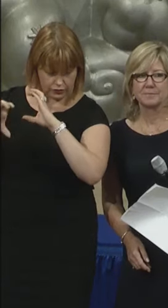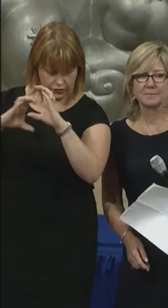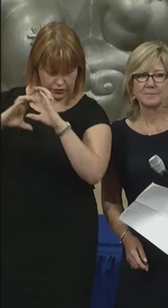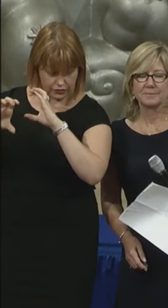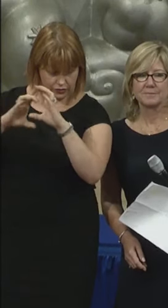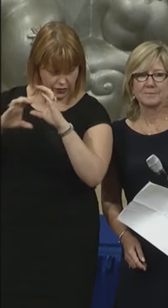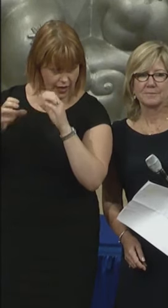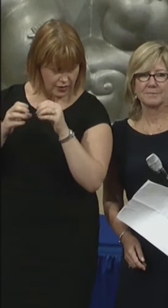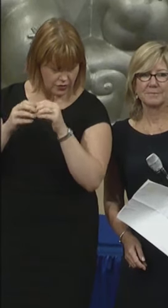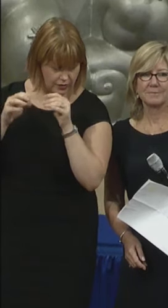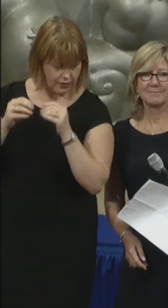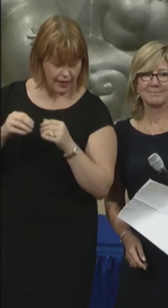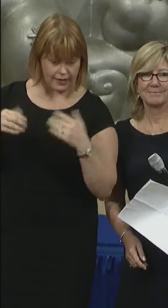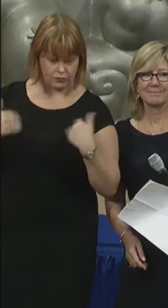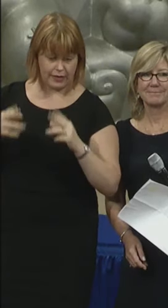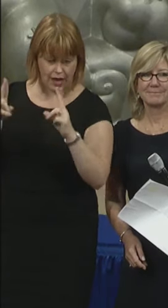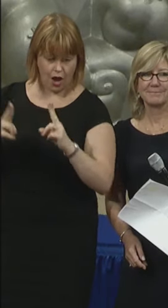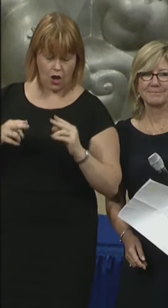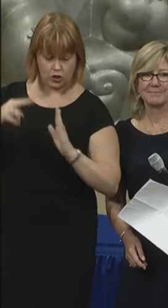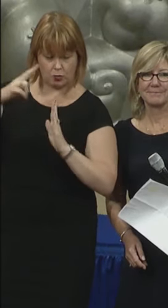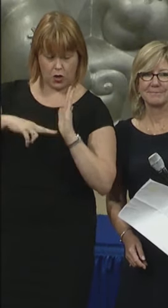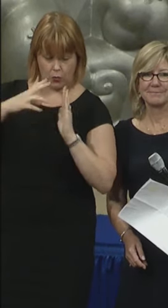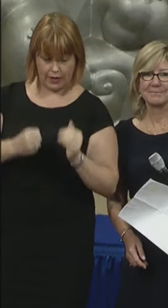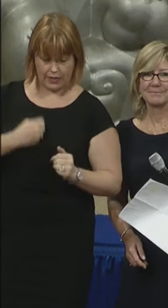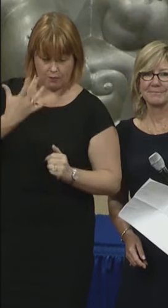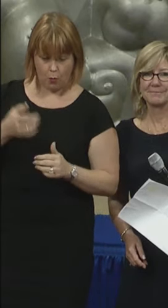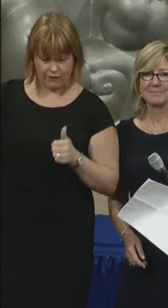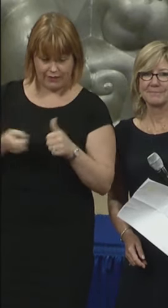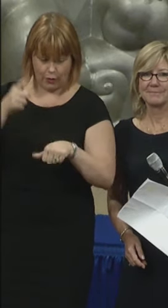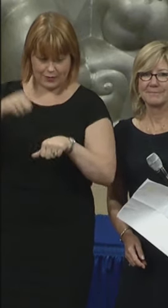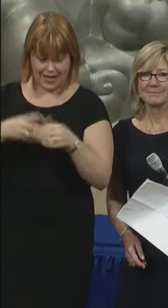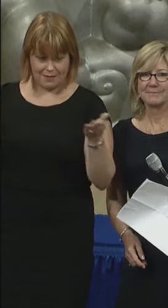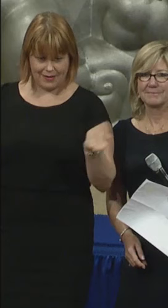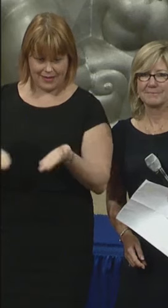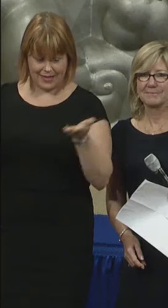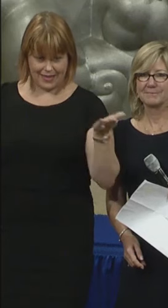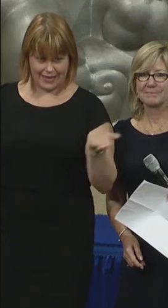TO BE READING THIS POEM FOR THE FIRST TIME HERE BEFORE SO MANY OF YOU